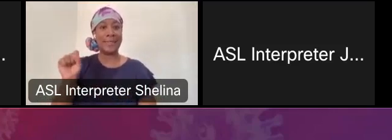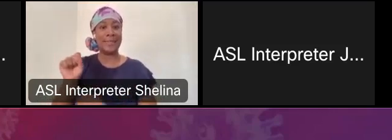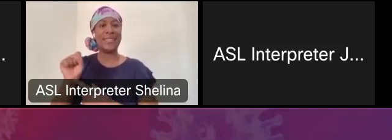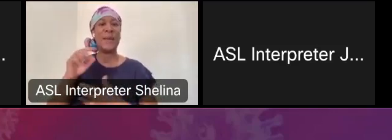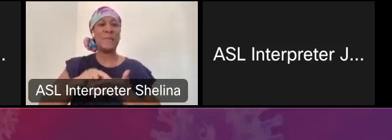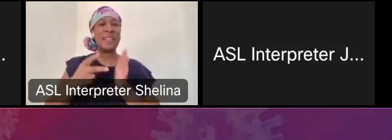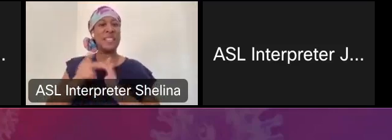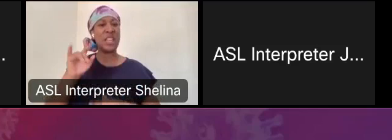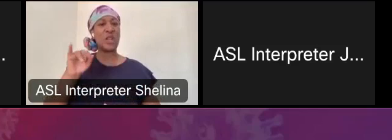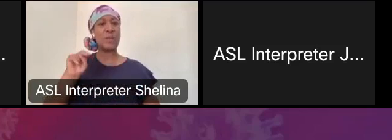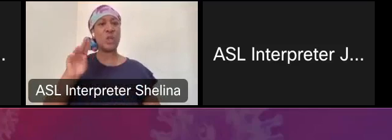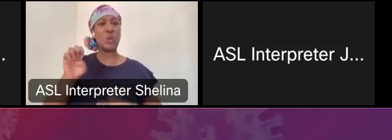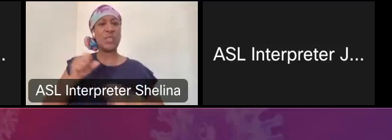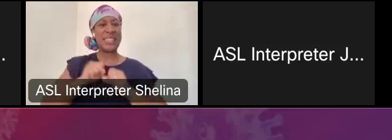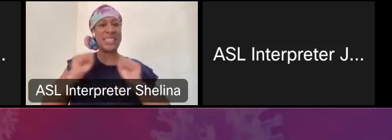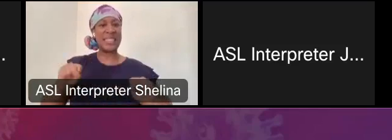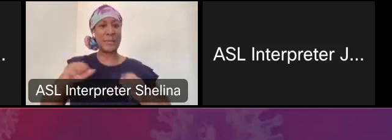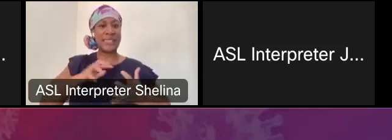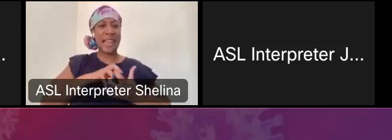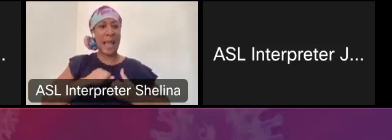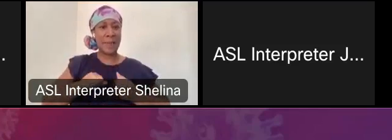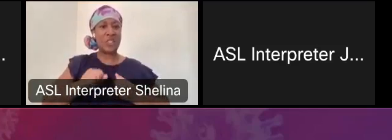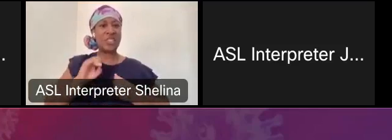causing muscle weakness and sometimes paralysis.